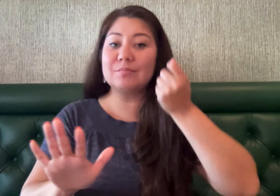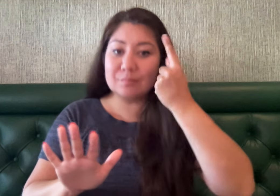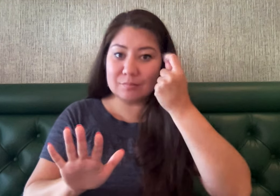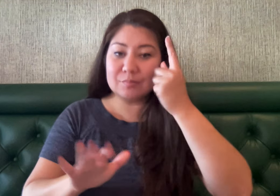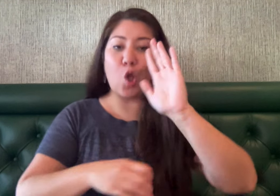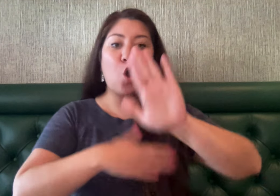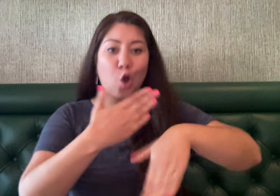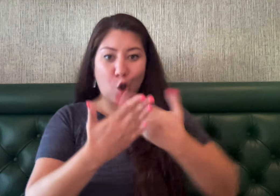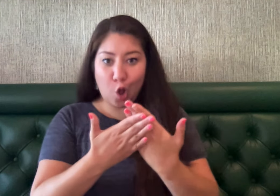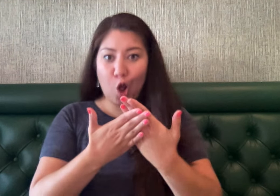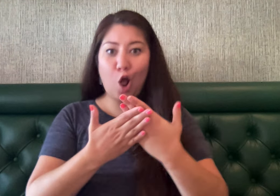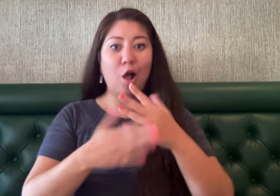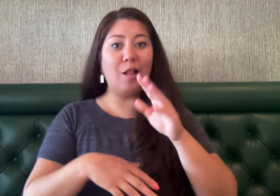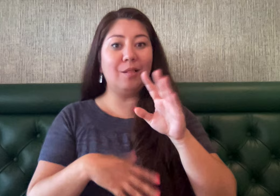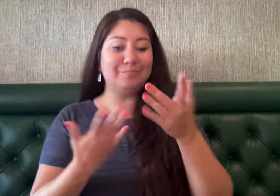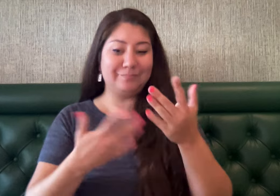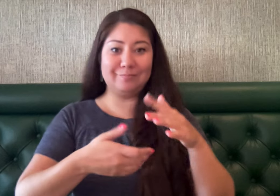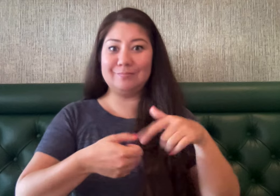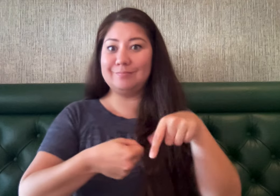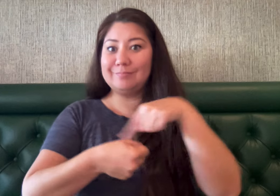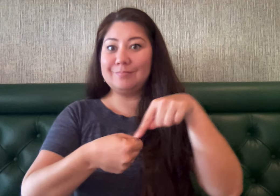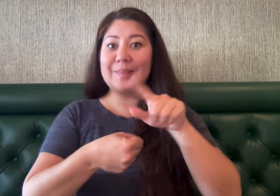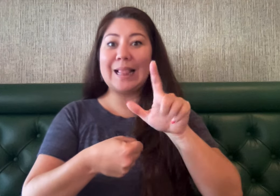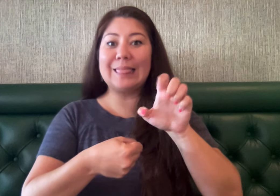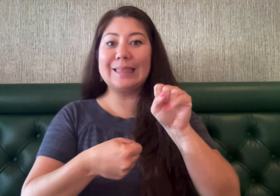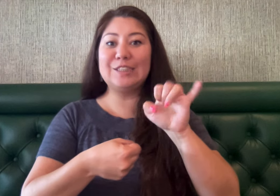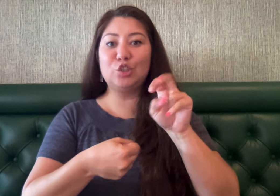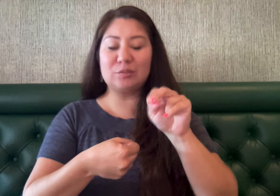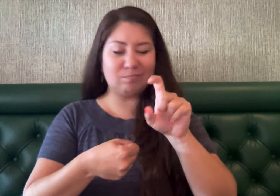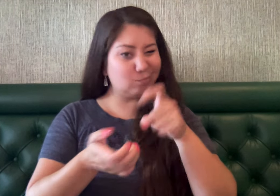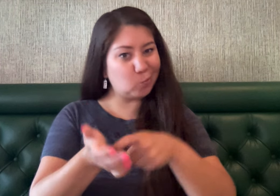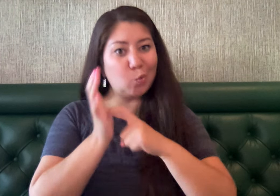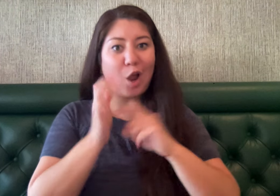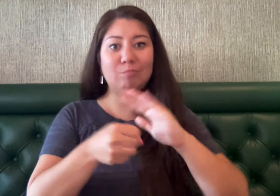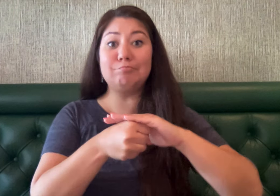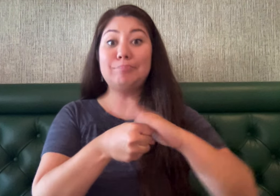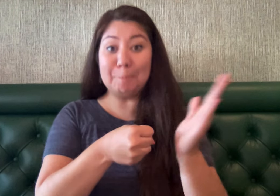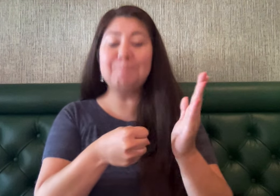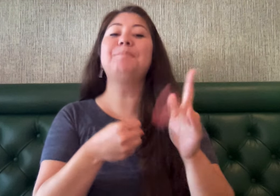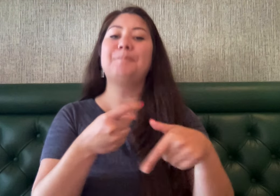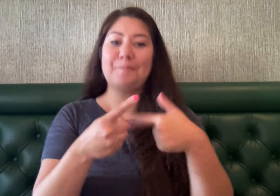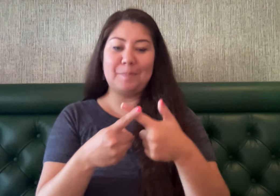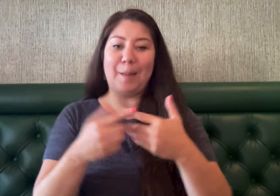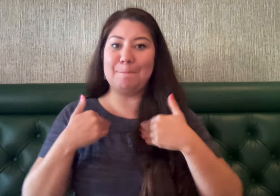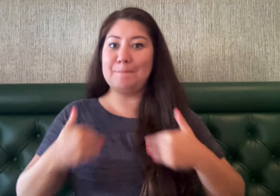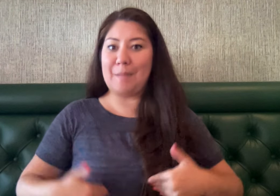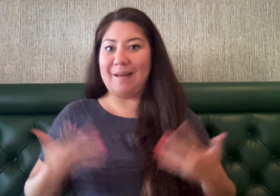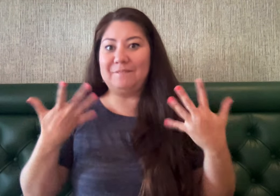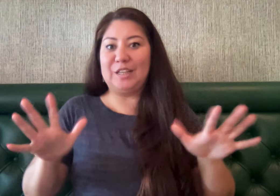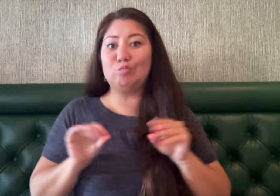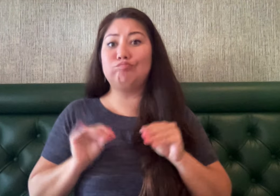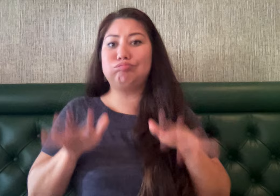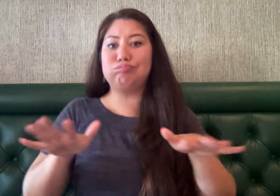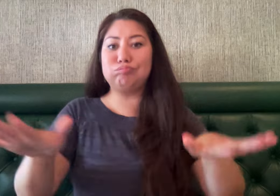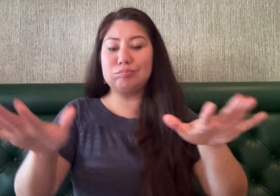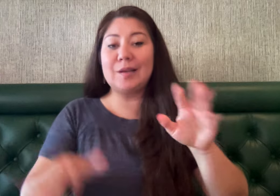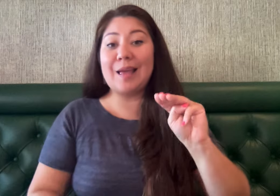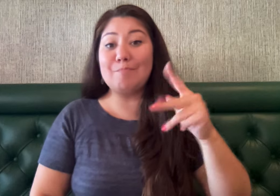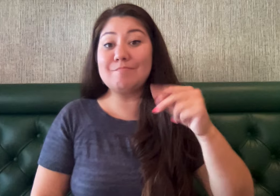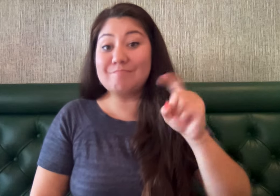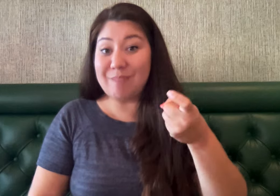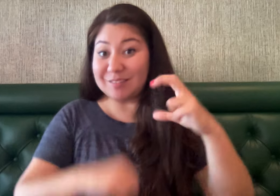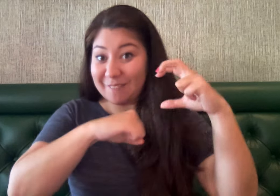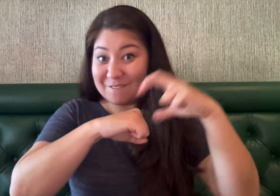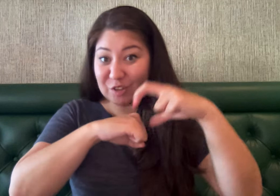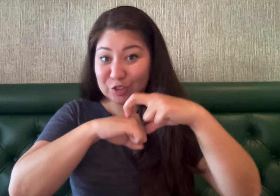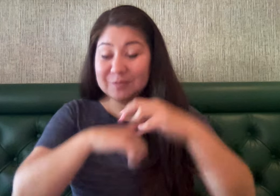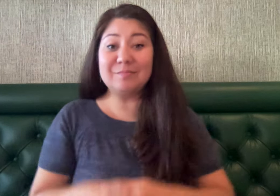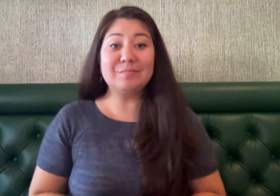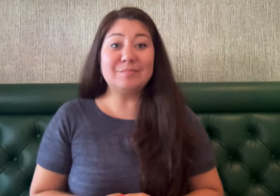However, all lesions on the body must scab and fall off because the monkeypox virus is no longer contagious.